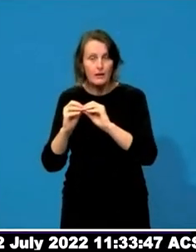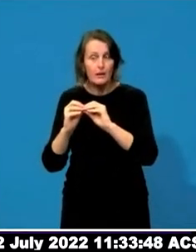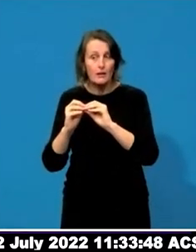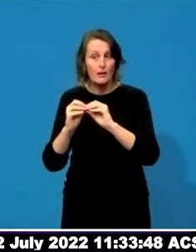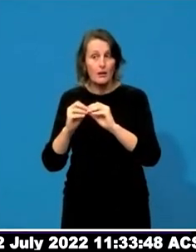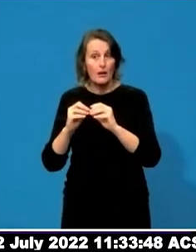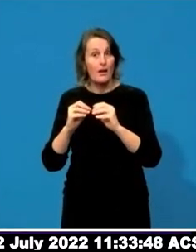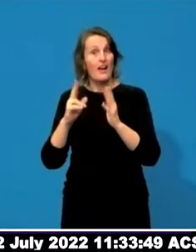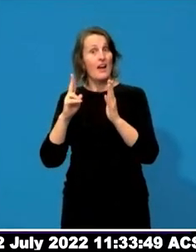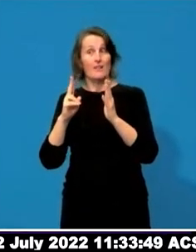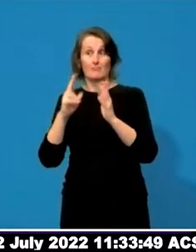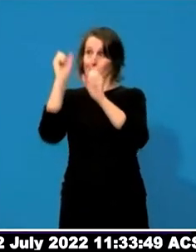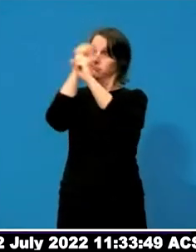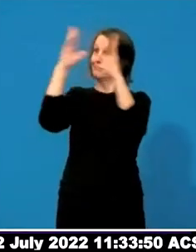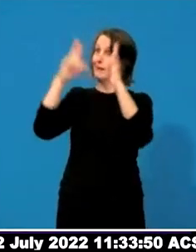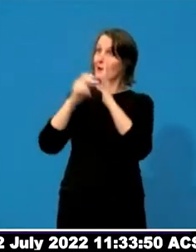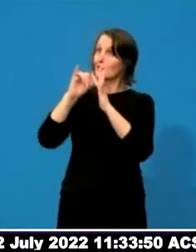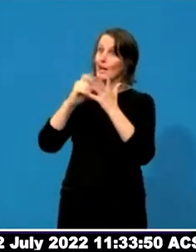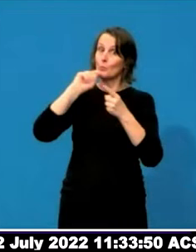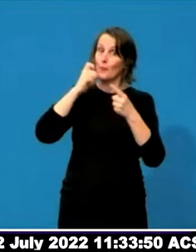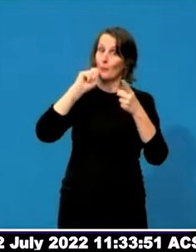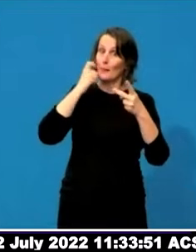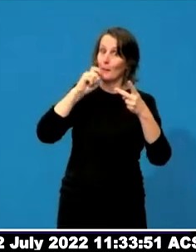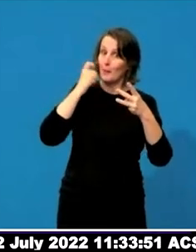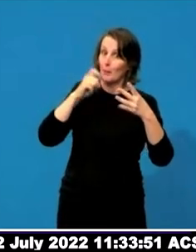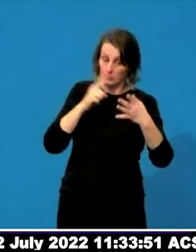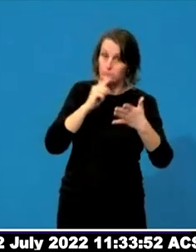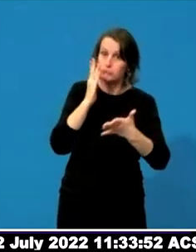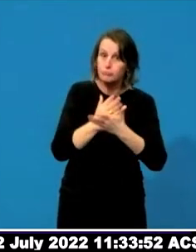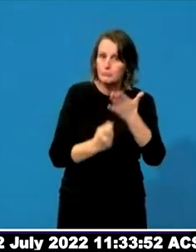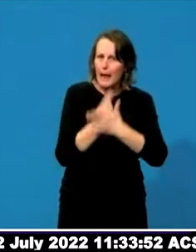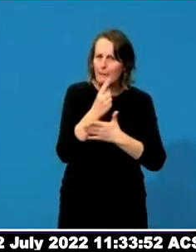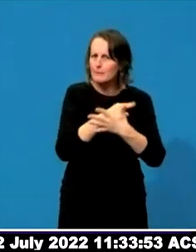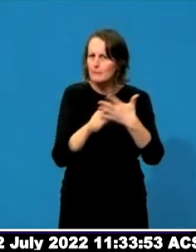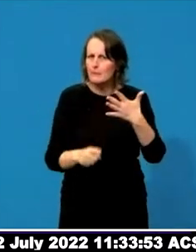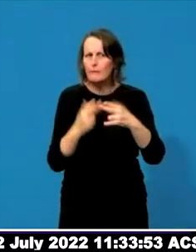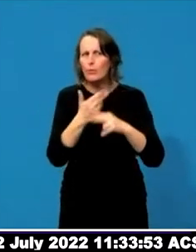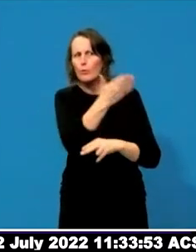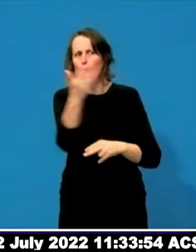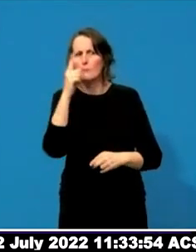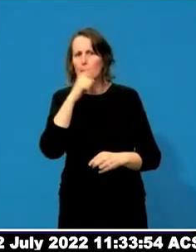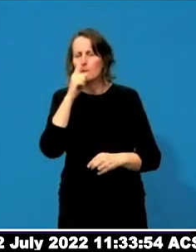underlying the statutory scheme are really apt for the people that we are talking about today.